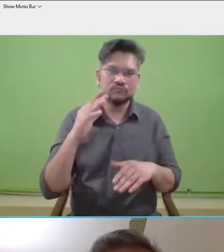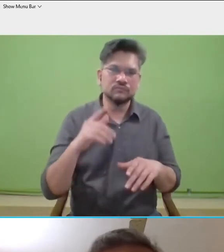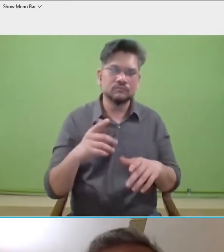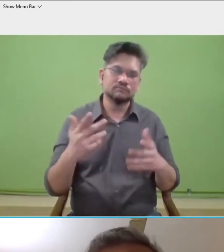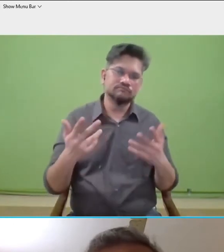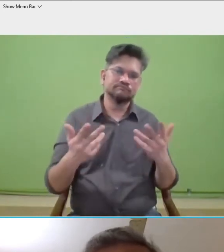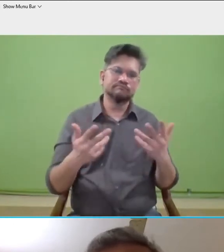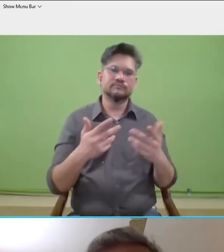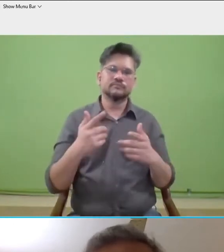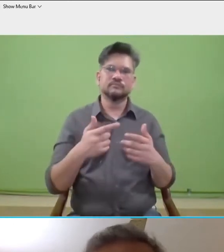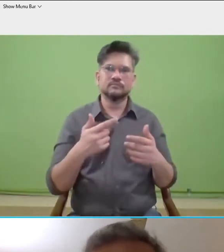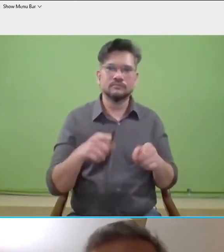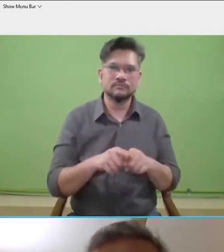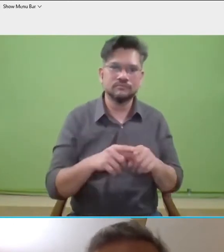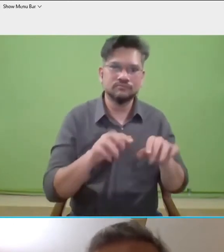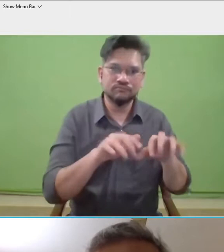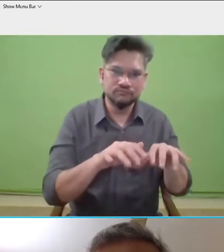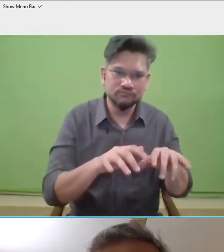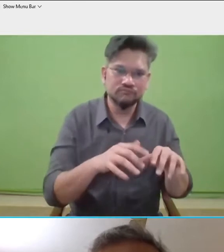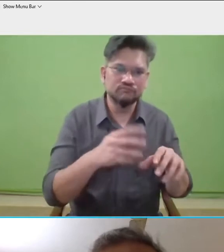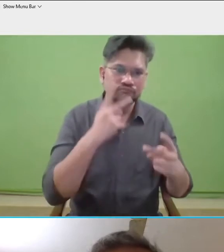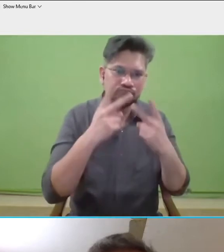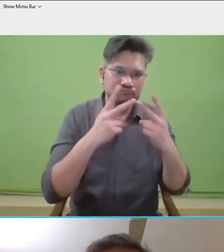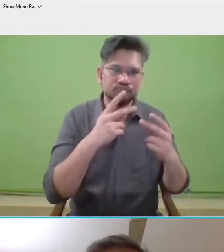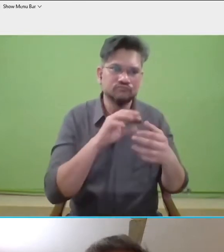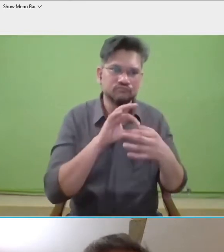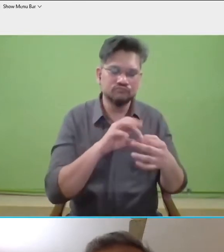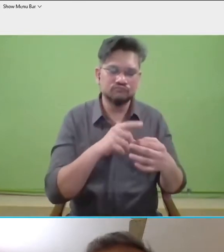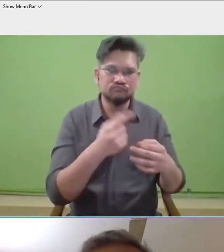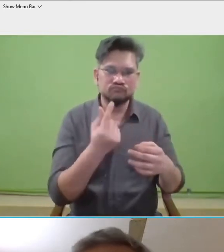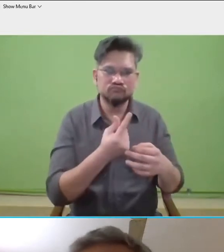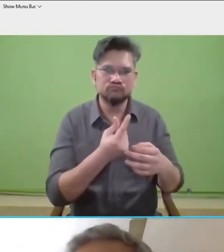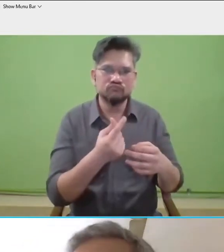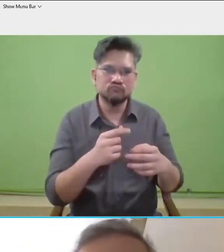good with computers etc okay that maybe this is also becoming